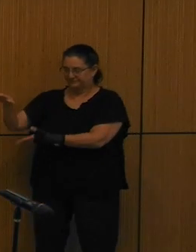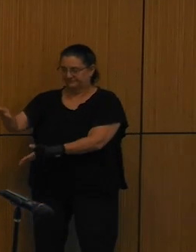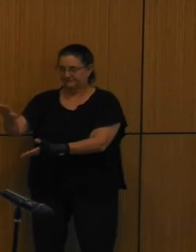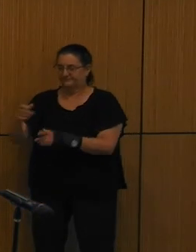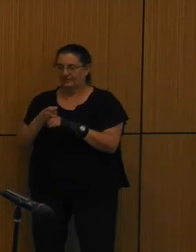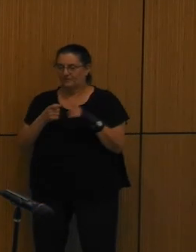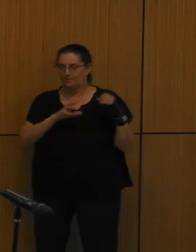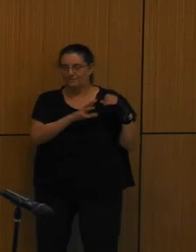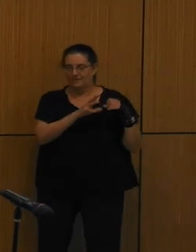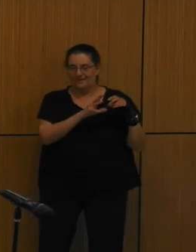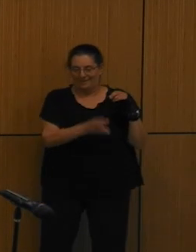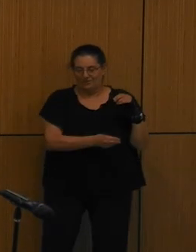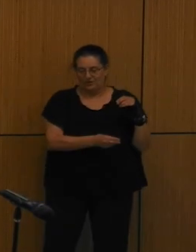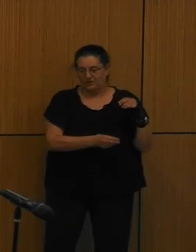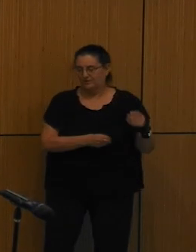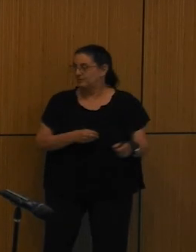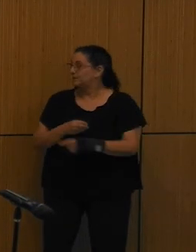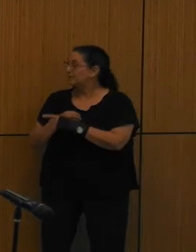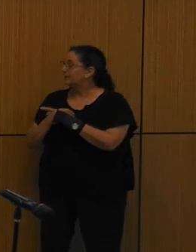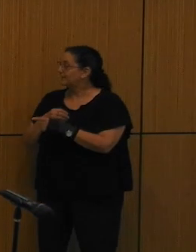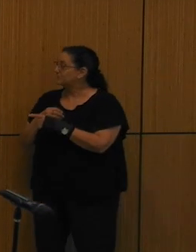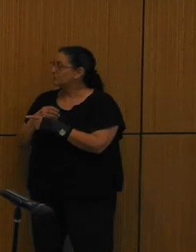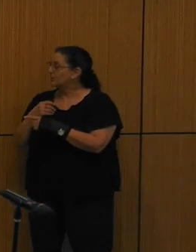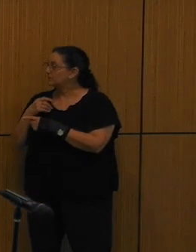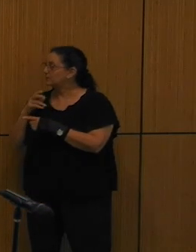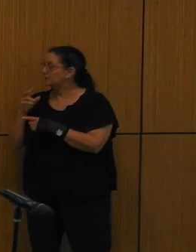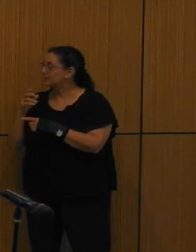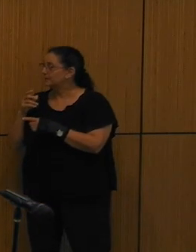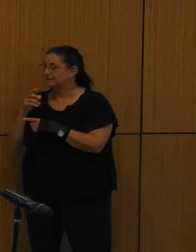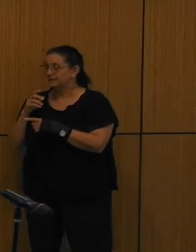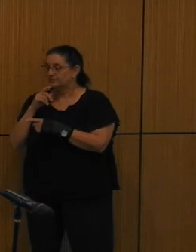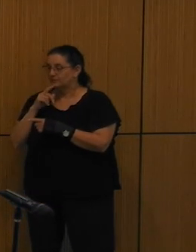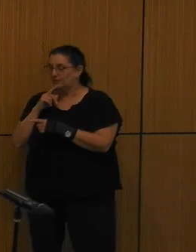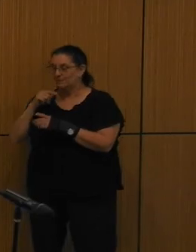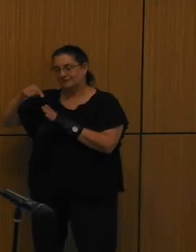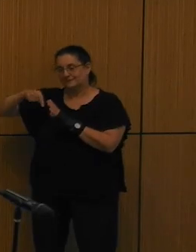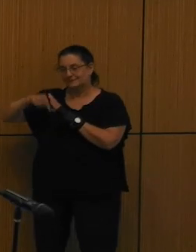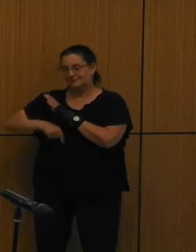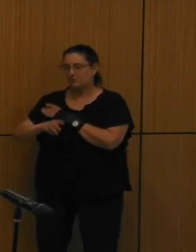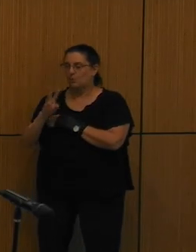And a deep water species here are deepest water species. A parasitic isopod known.